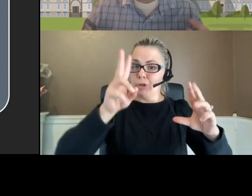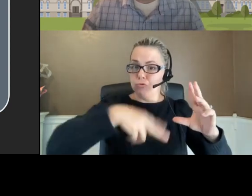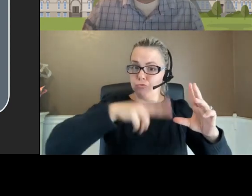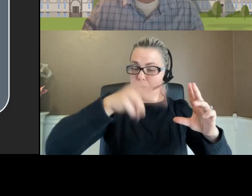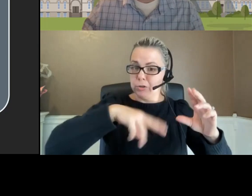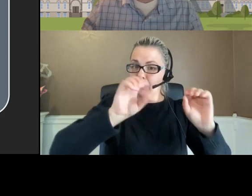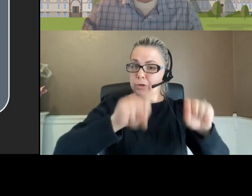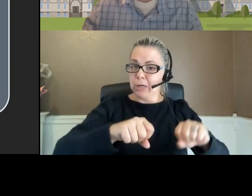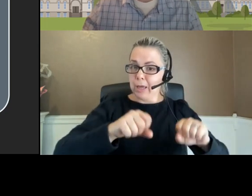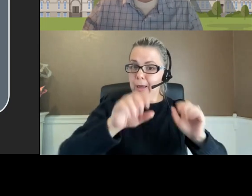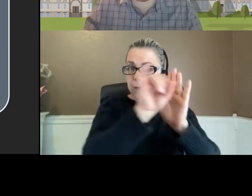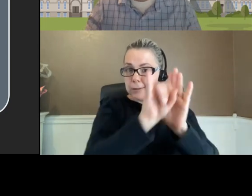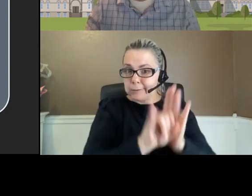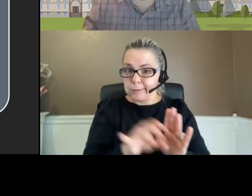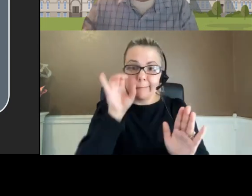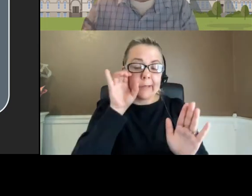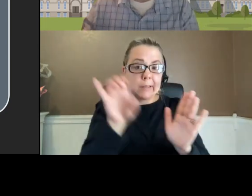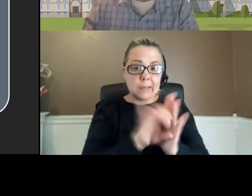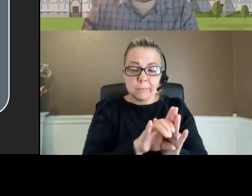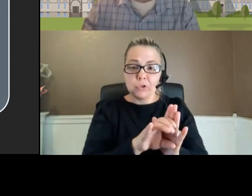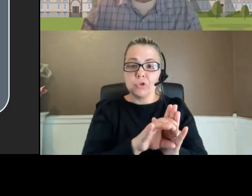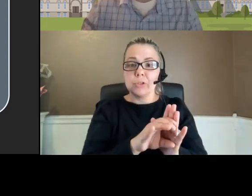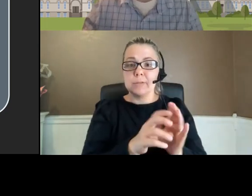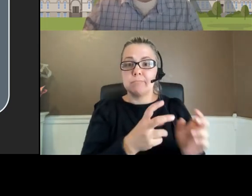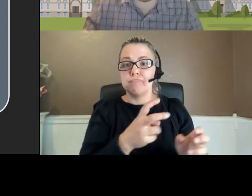listen to the alternative texts. On the other extreme you can get into DevTools